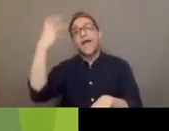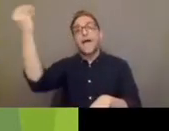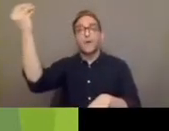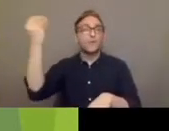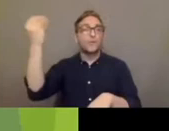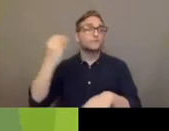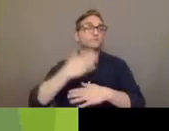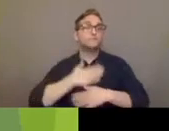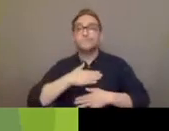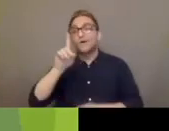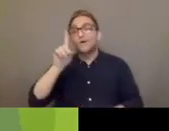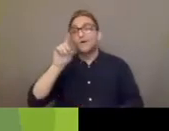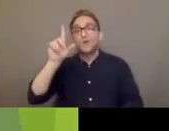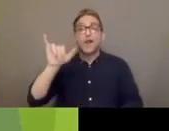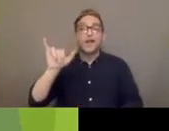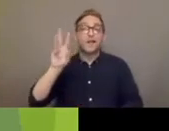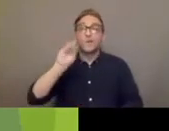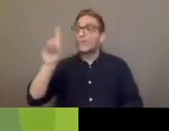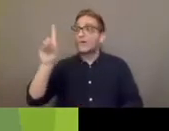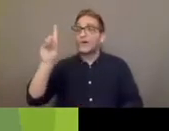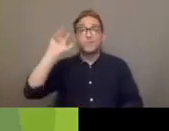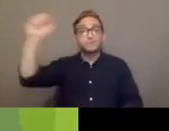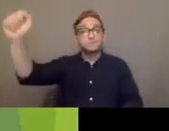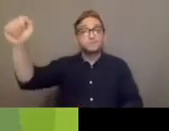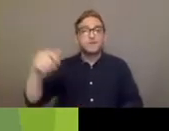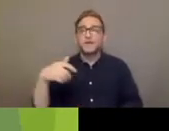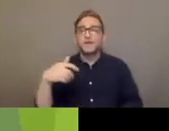Everybody was driving their own cars and nobody thought about the fact that I was going to